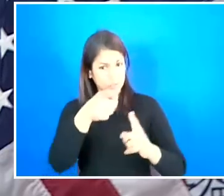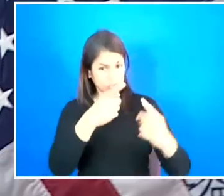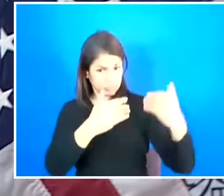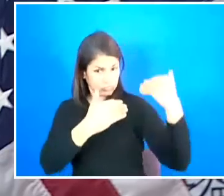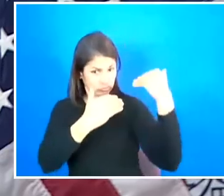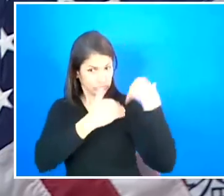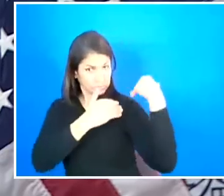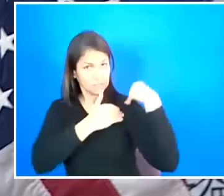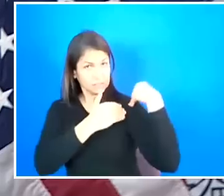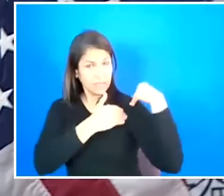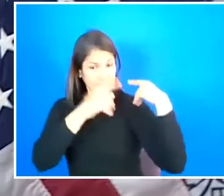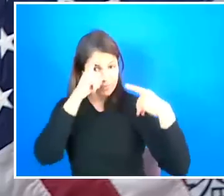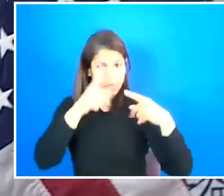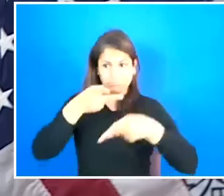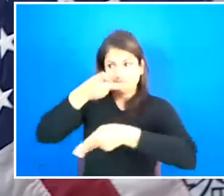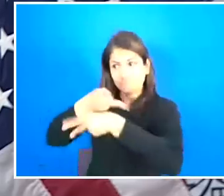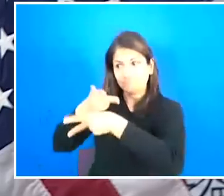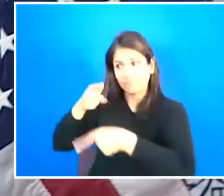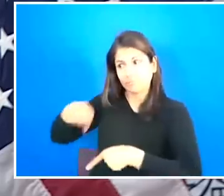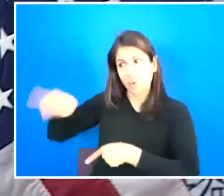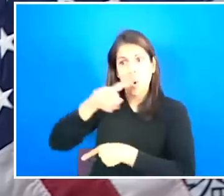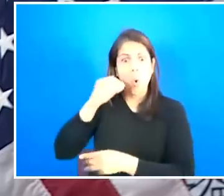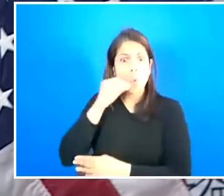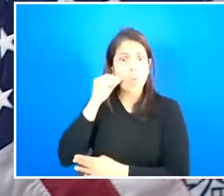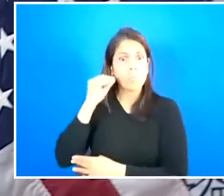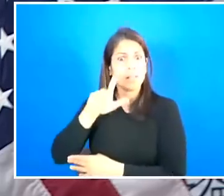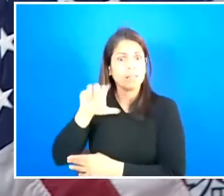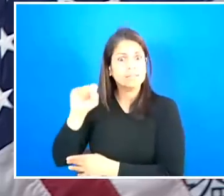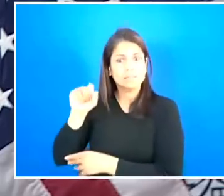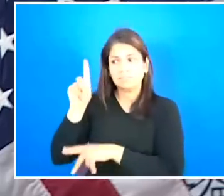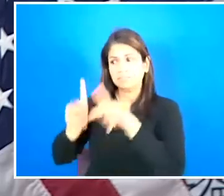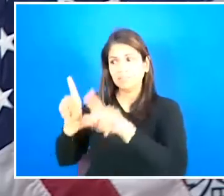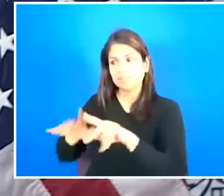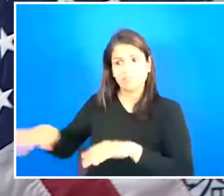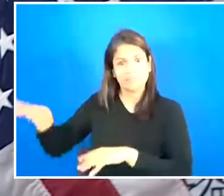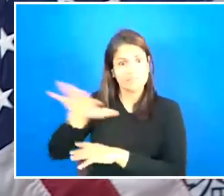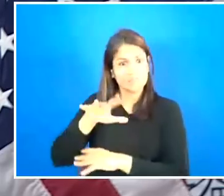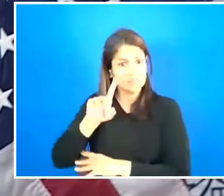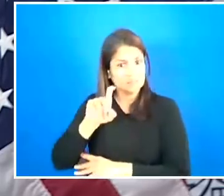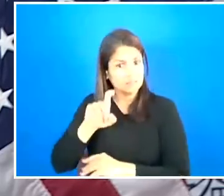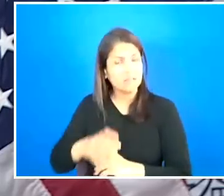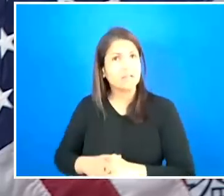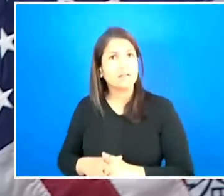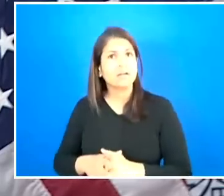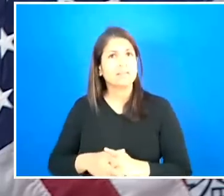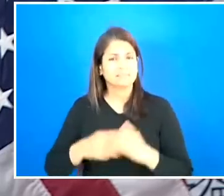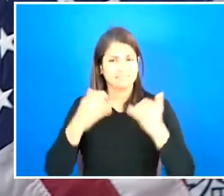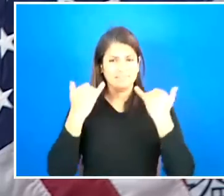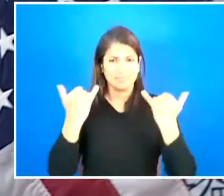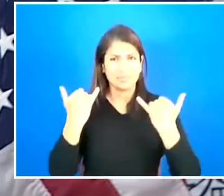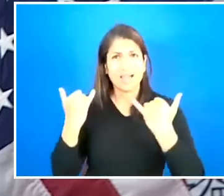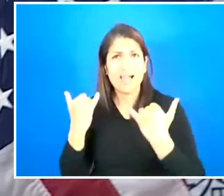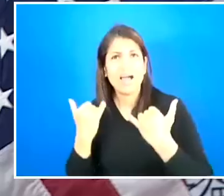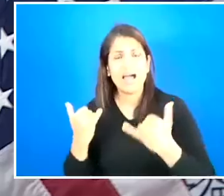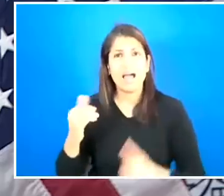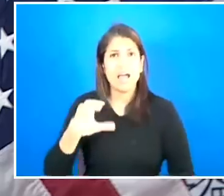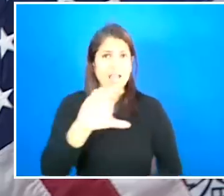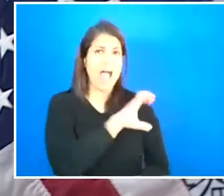HOMELESS OFF THE SUBWAYS AND SINCE THE NYPD FLOODED THE END OF LINE STATION AT THE WORLD TRADE